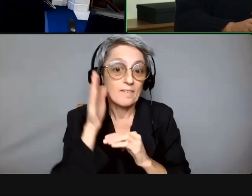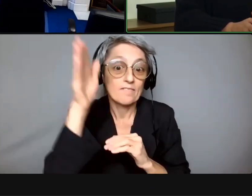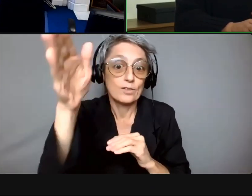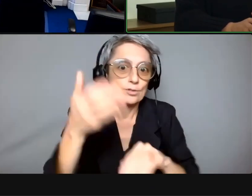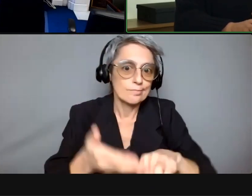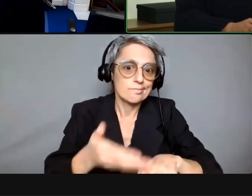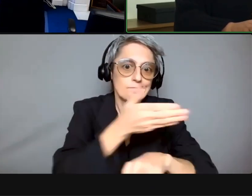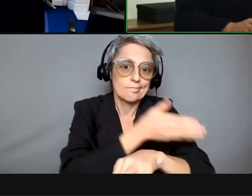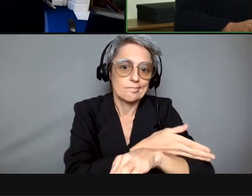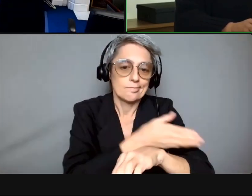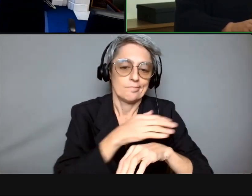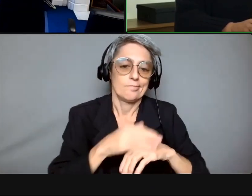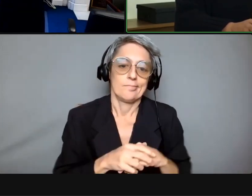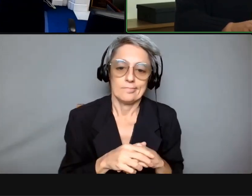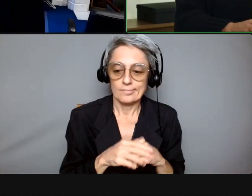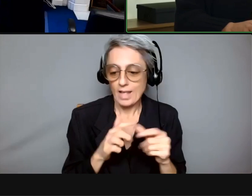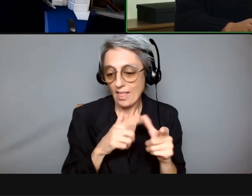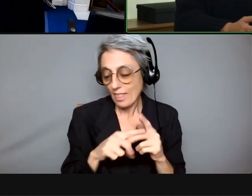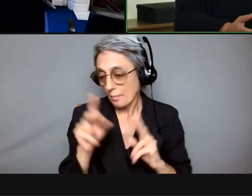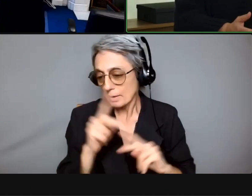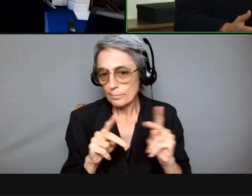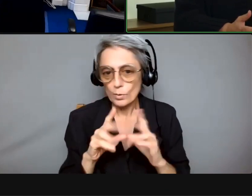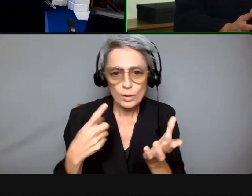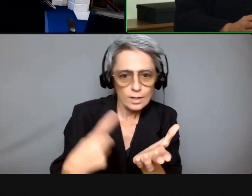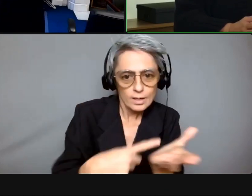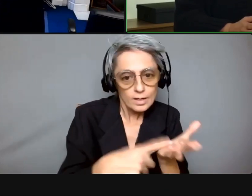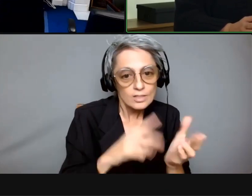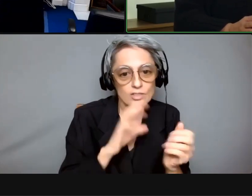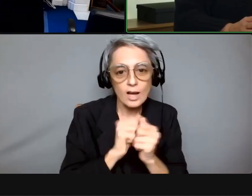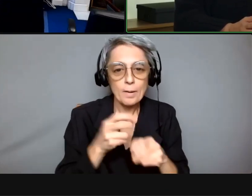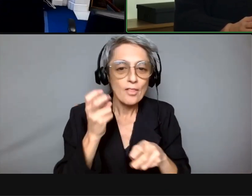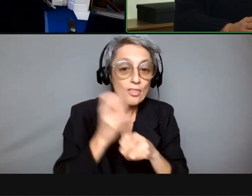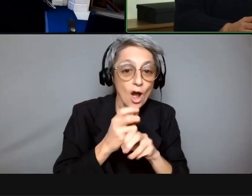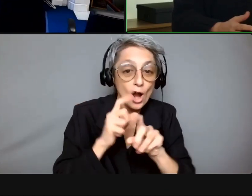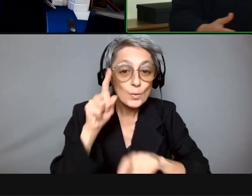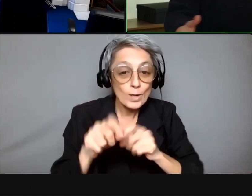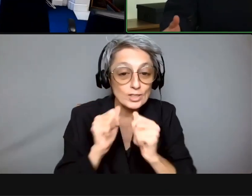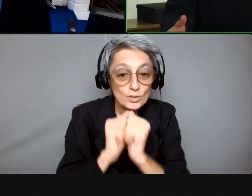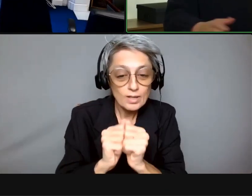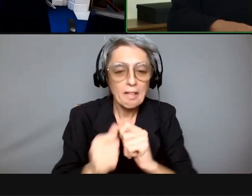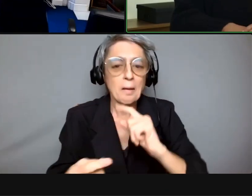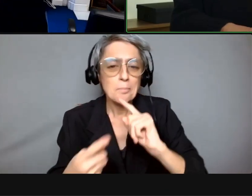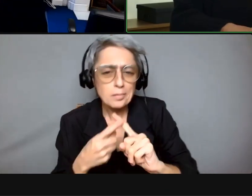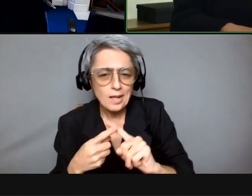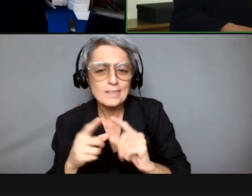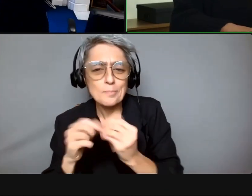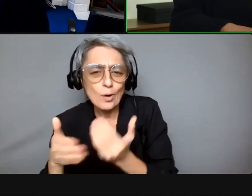the hard questions just as much as the maybe no brainers. So then we move to our supply chain.